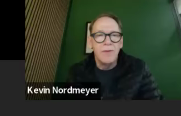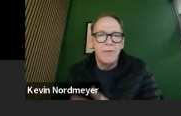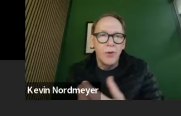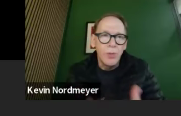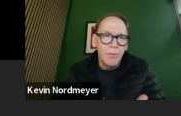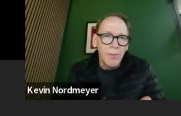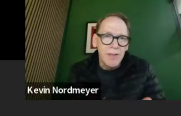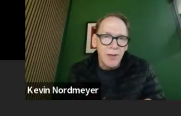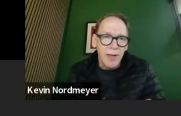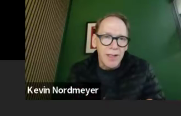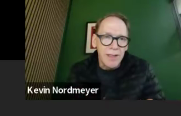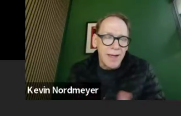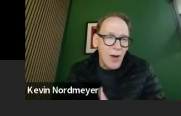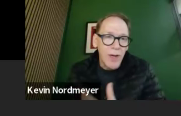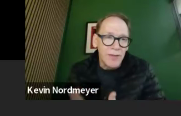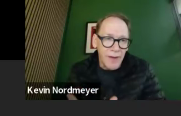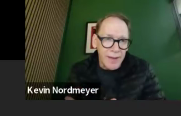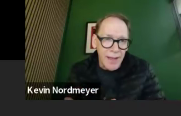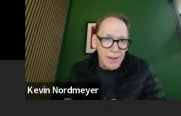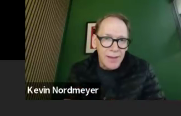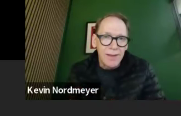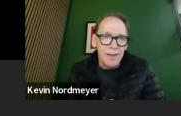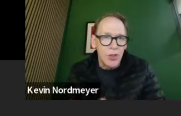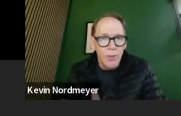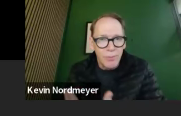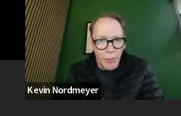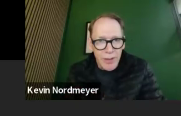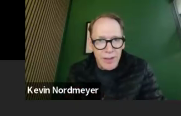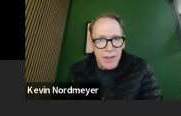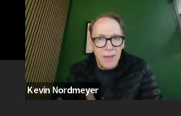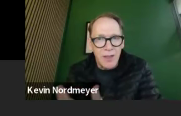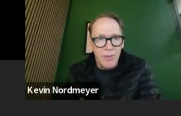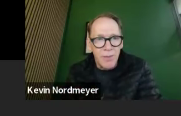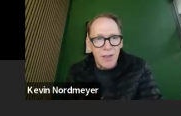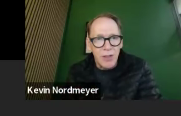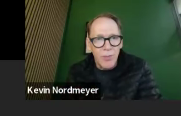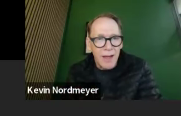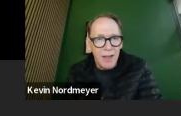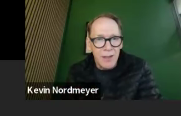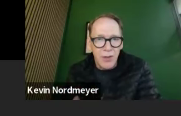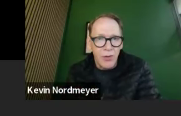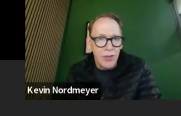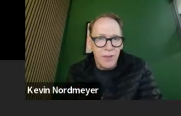And for human purpose integrated design, how we define that is human purpose. It's a deep commitment to humanity as the origin